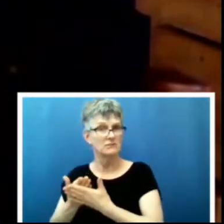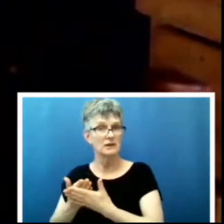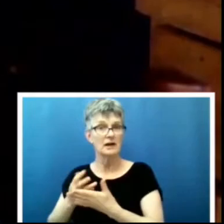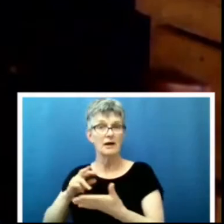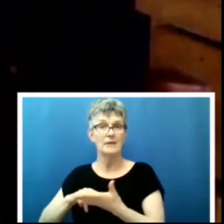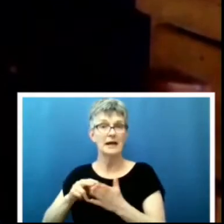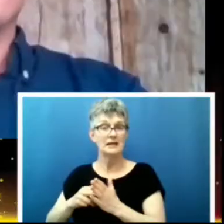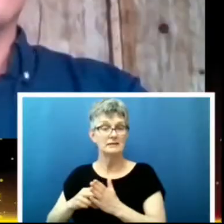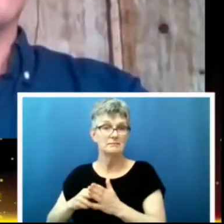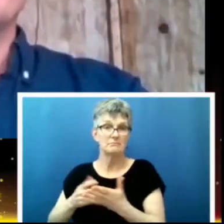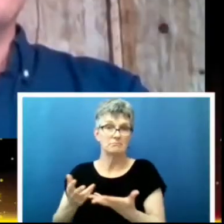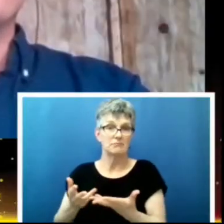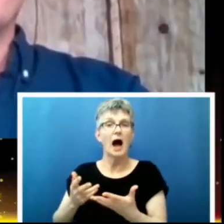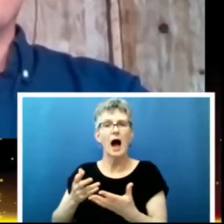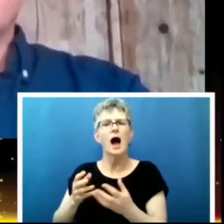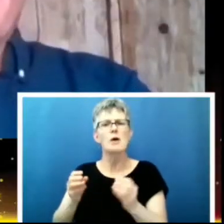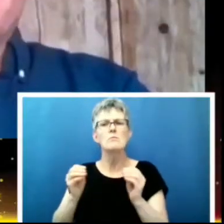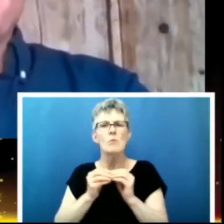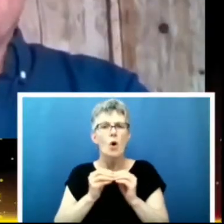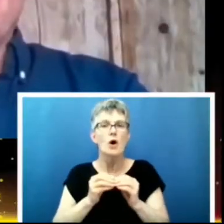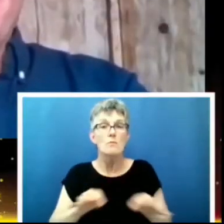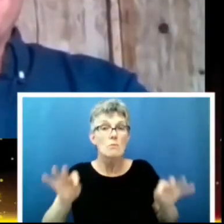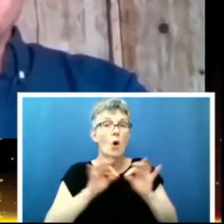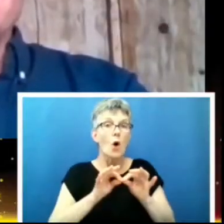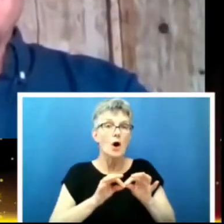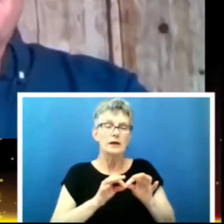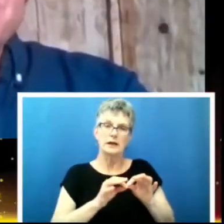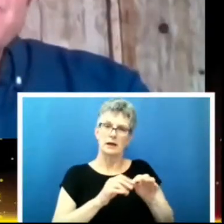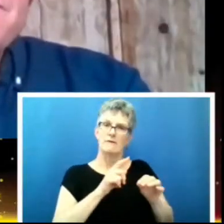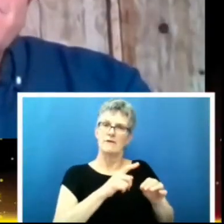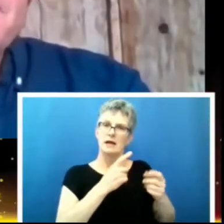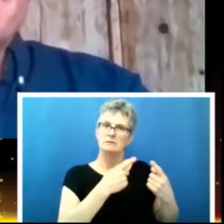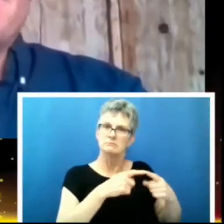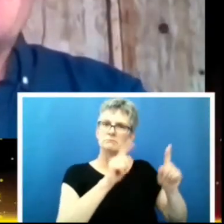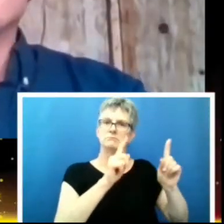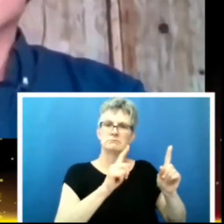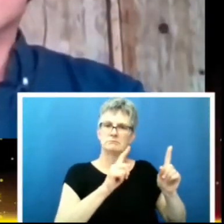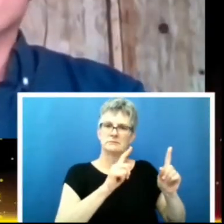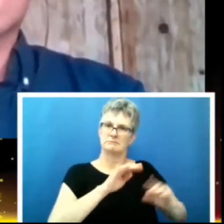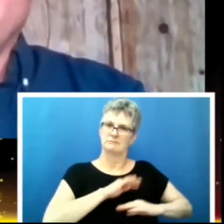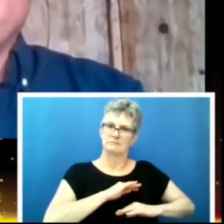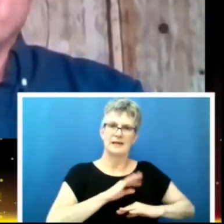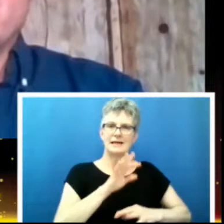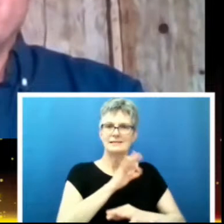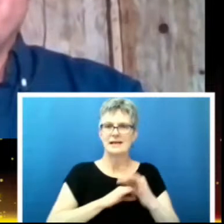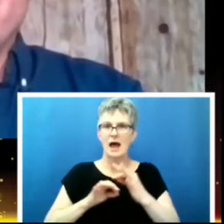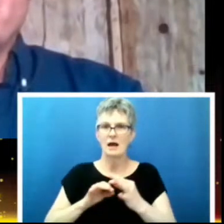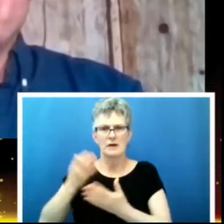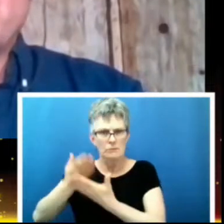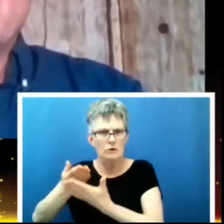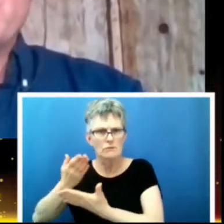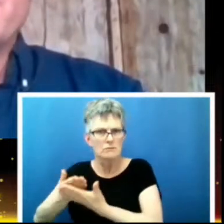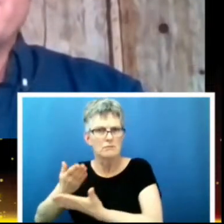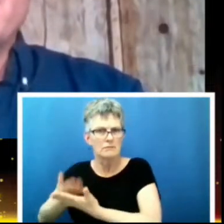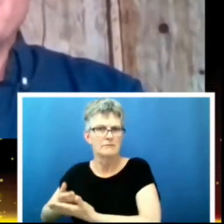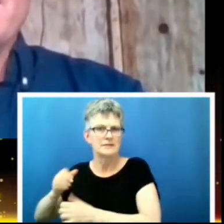Right, okay. So yeah, people can and should really validate for themselves what they feel their appropriate level